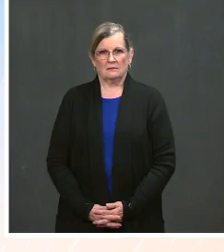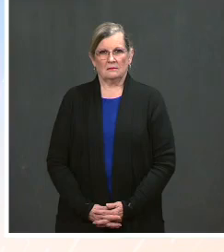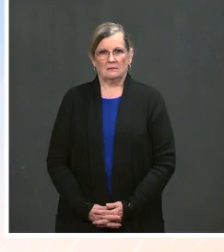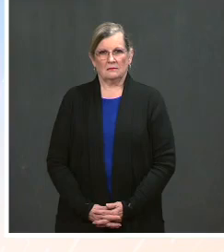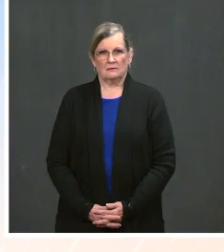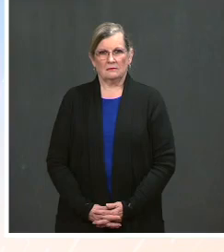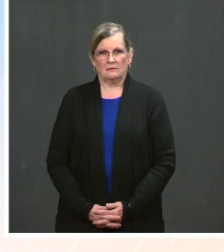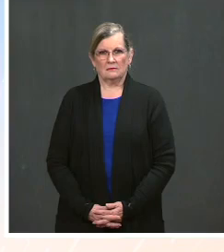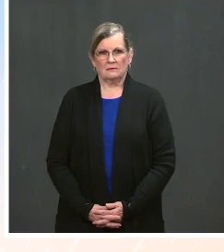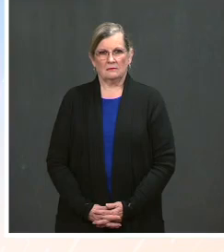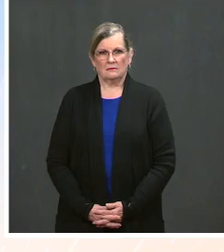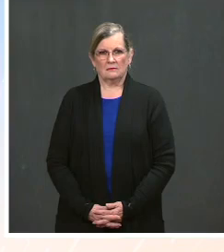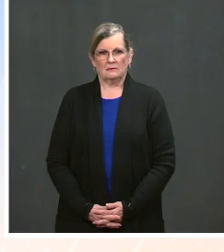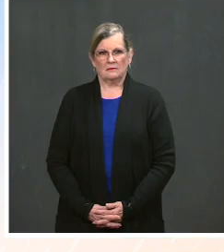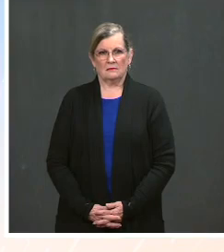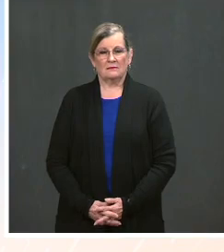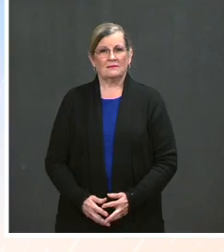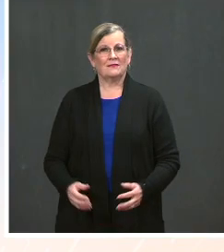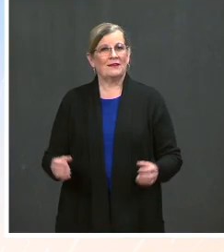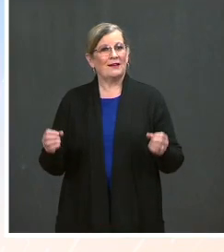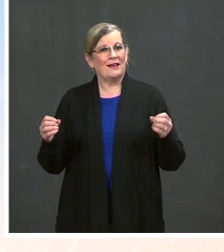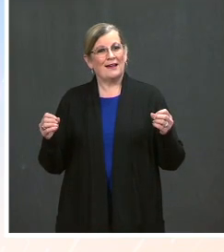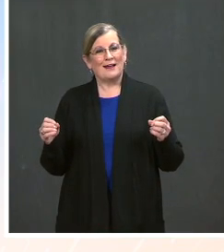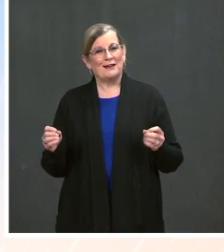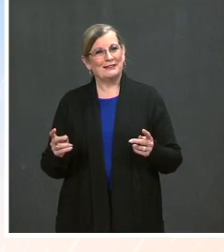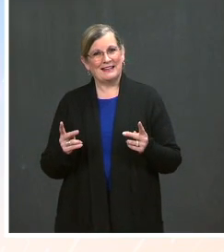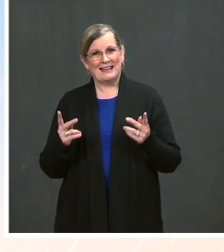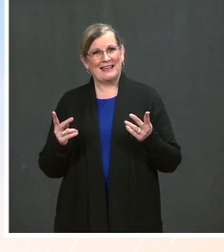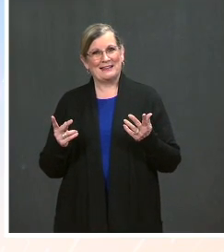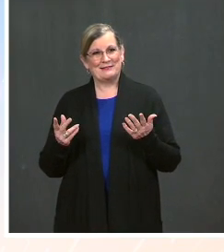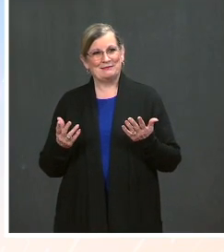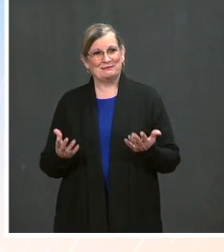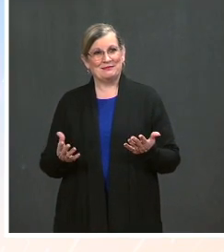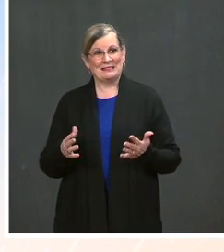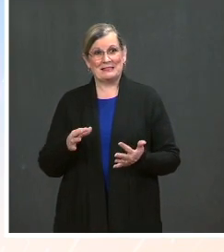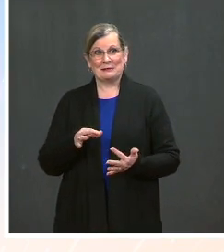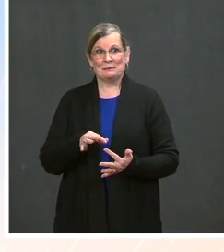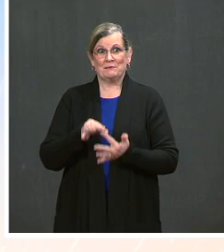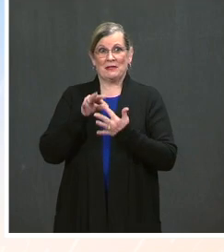Ms. Psaki: Okay. A special guest. A member of our Jobs Cabinet.